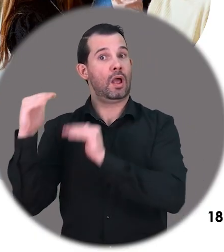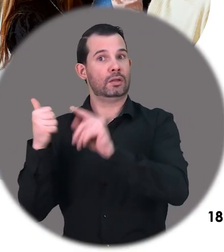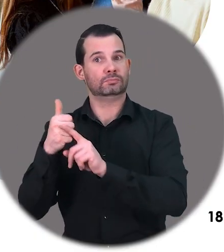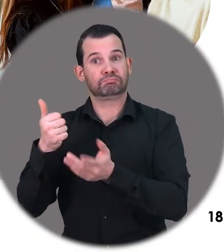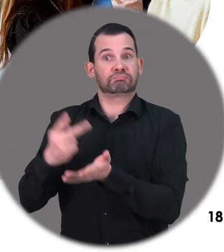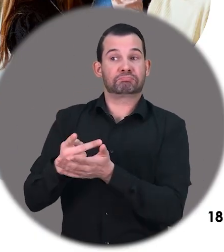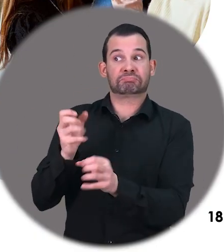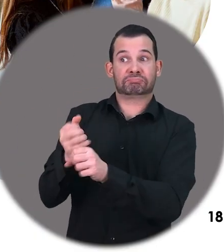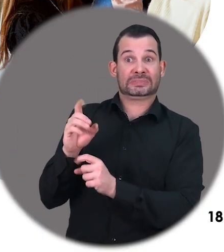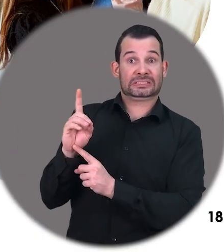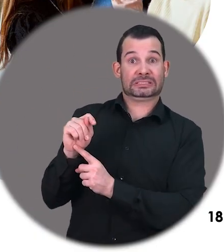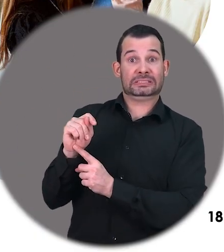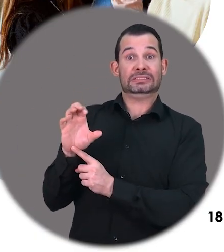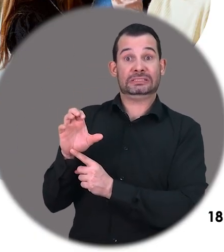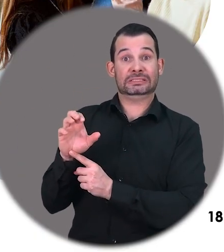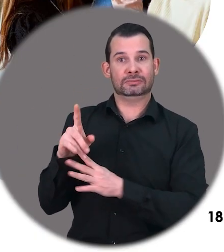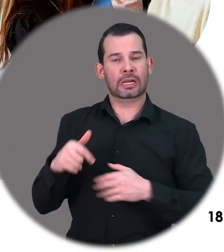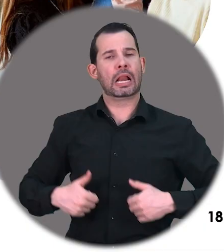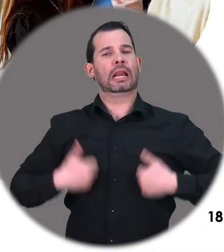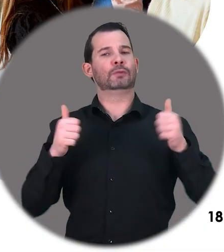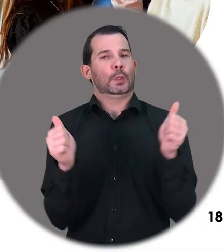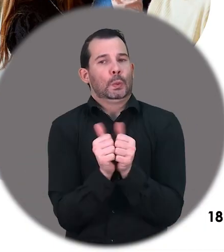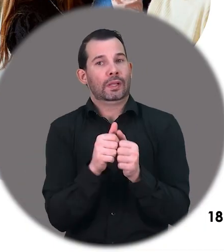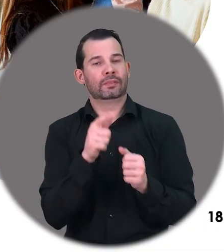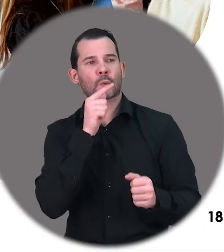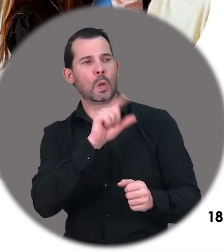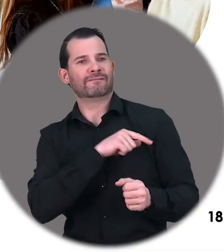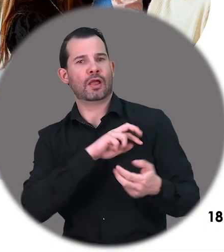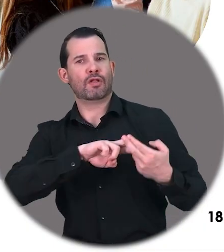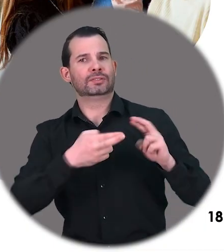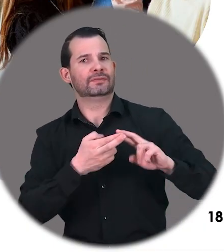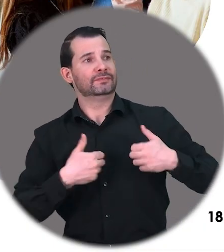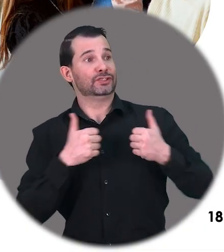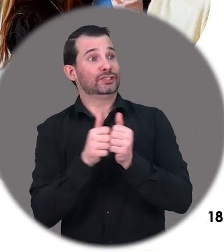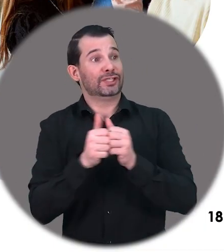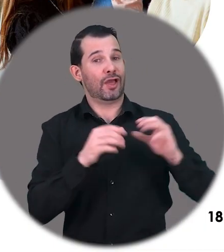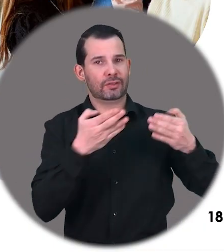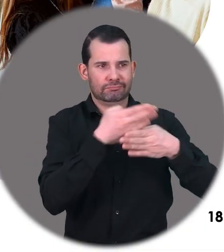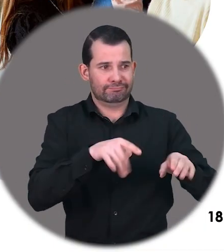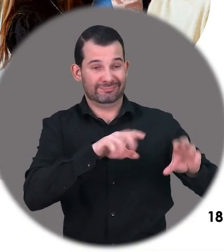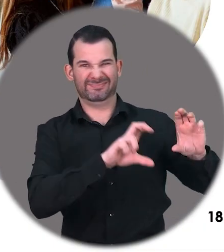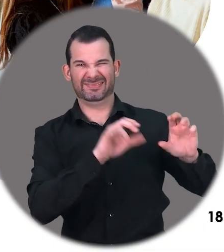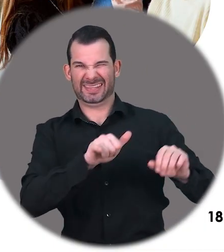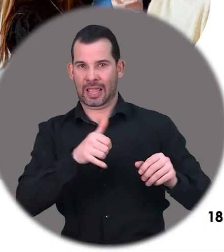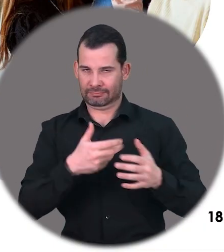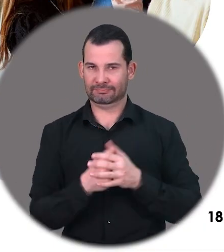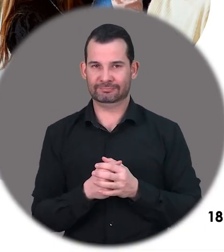or an adult who is eligible for the DTC, to live with a qualifying relative.